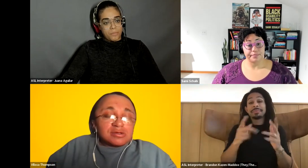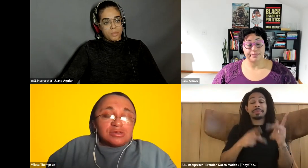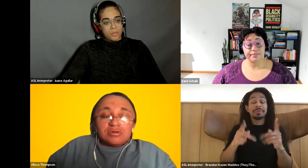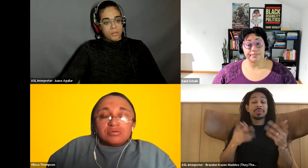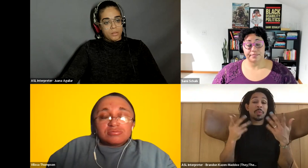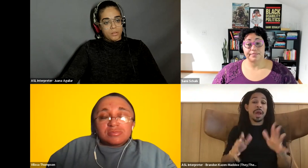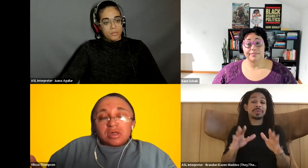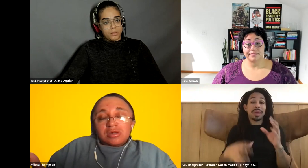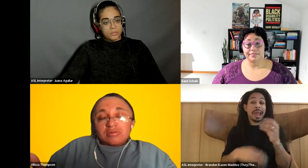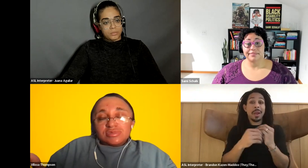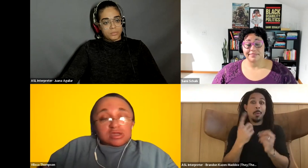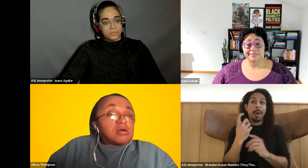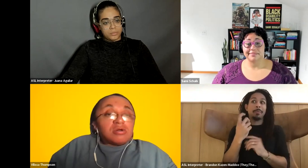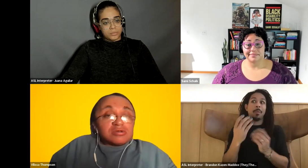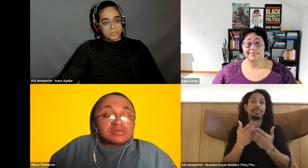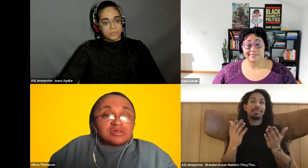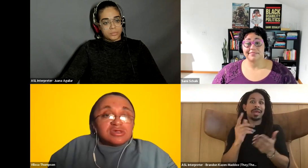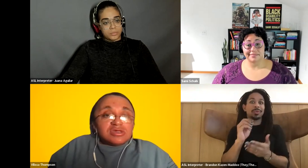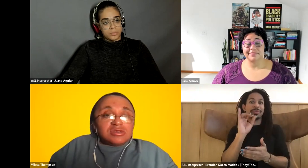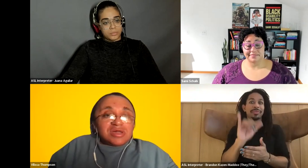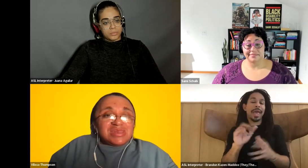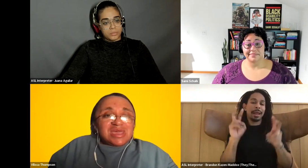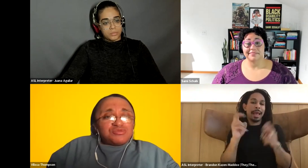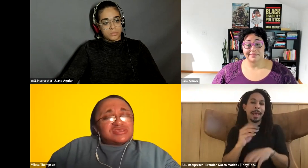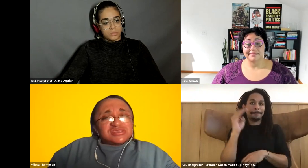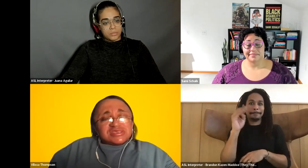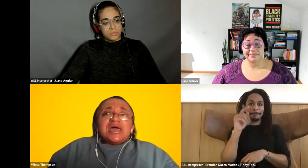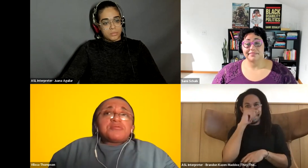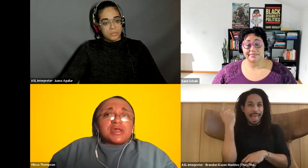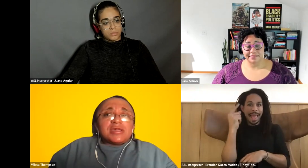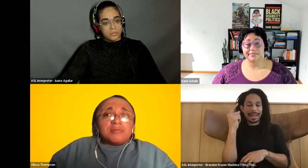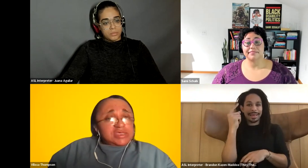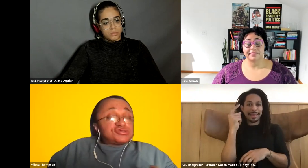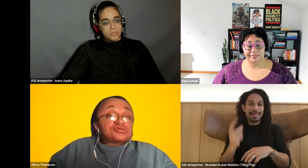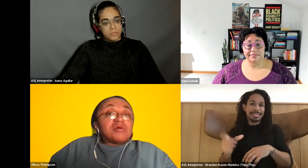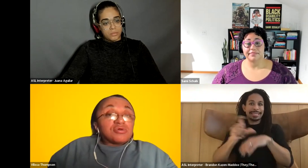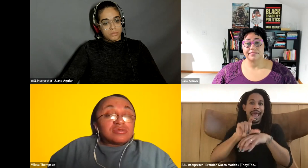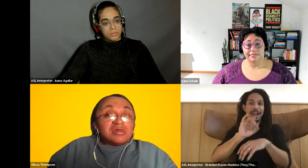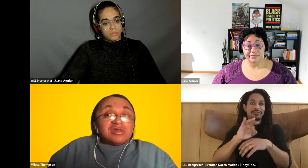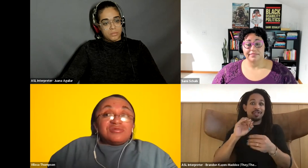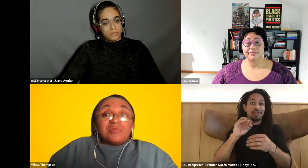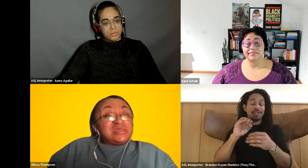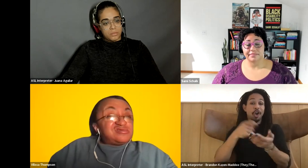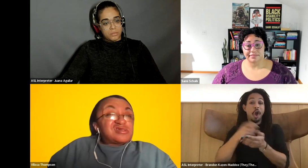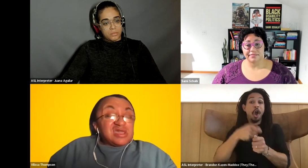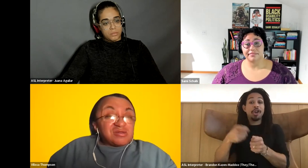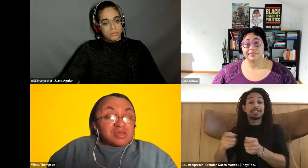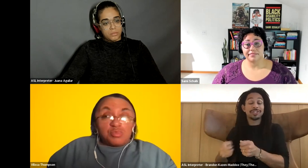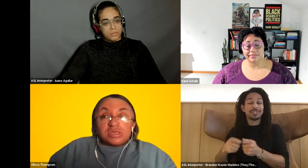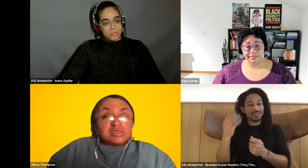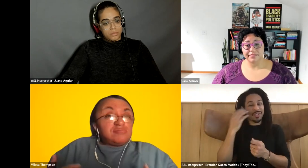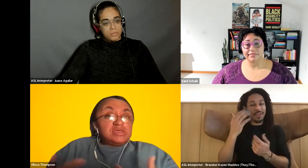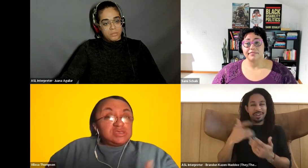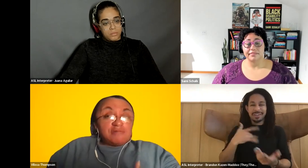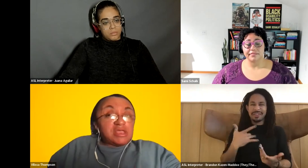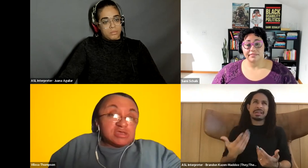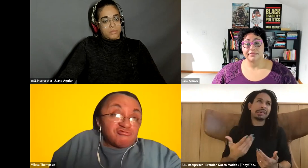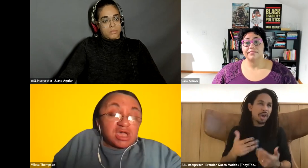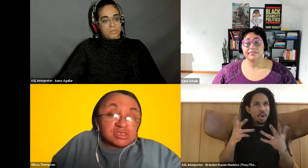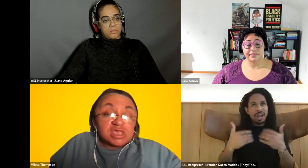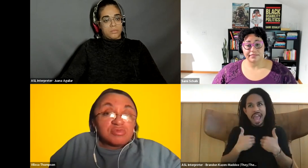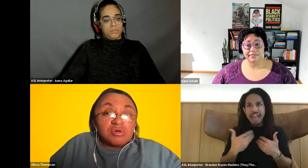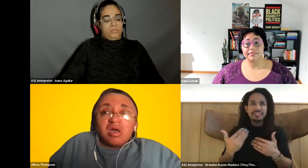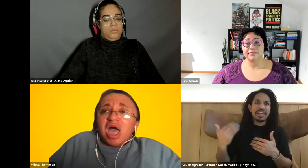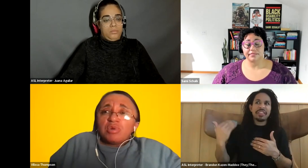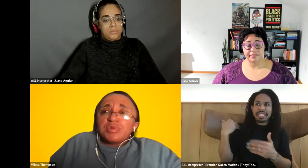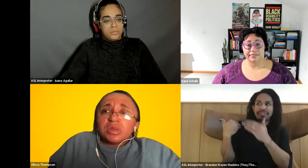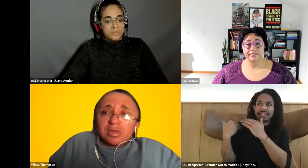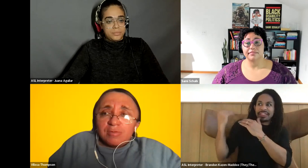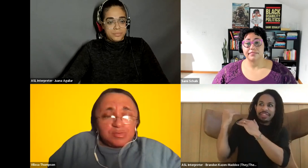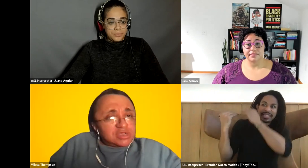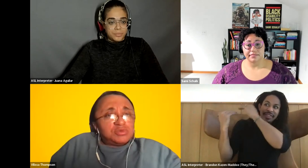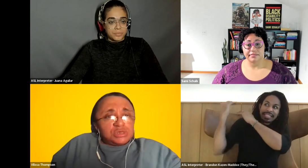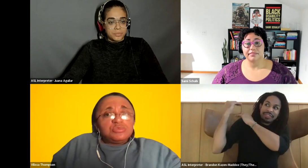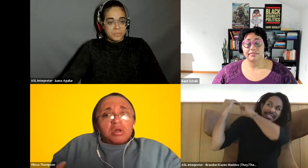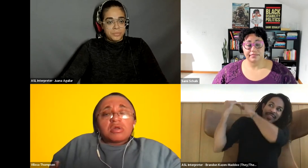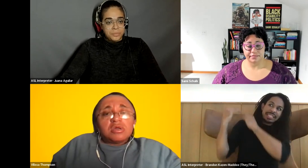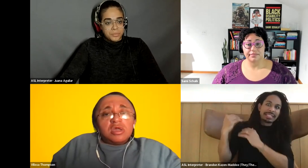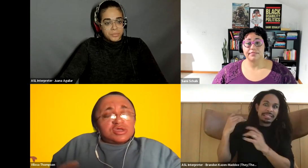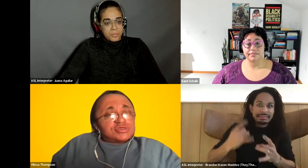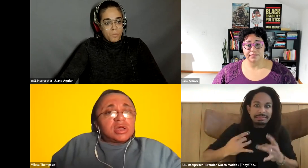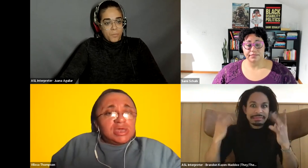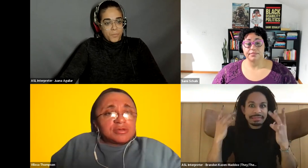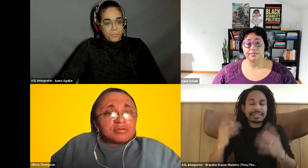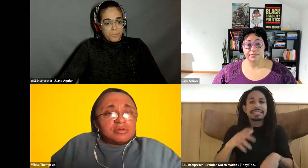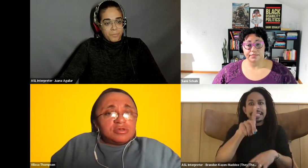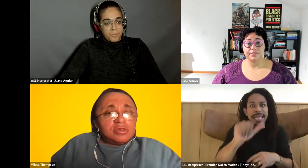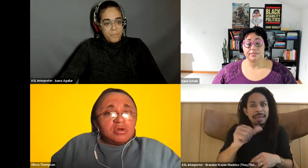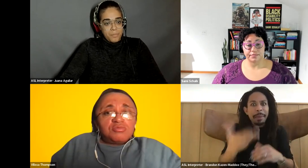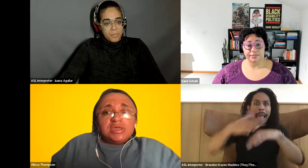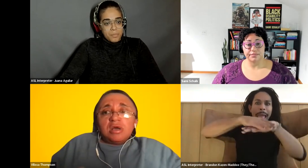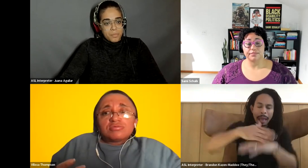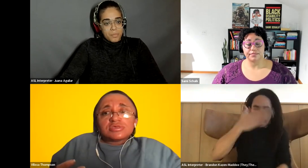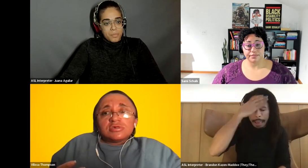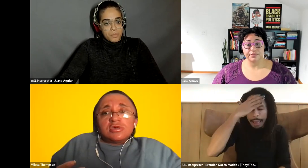Vilissa Thompson: you know. Deck of cards, you know, and that resistance in that way of being stubborn, you know, being scared like, what does it mean to self identify, disabled? How would people look at me particularly when you are. This is our leader, you know we don't.